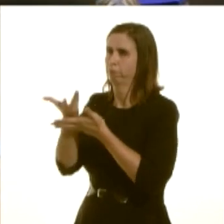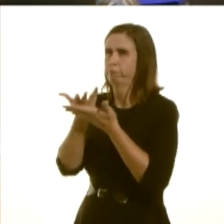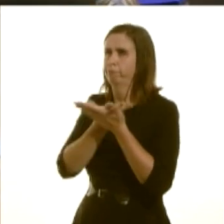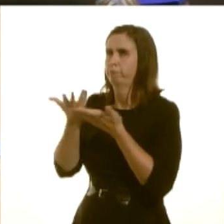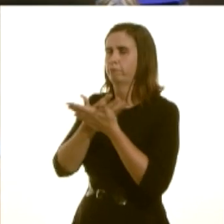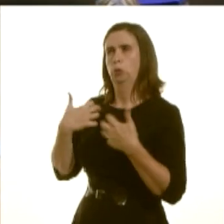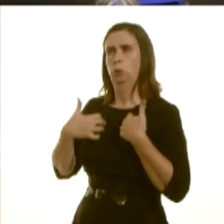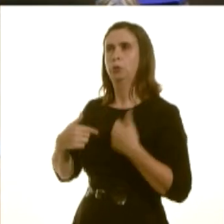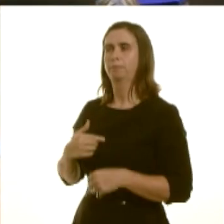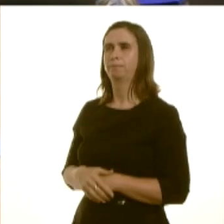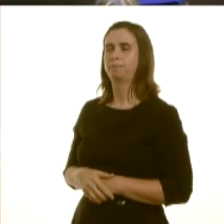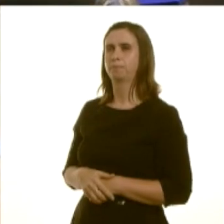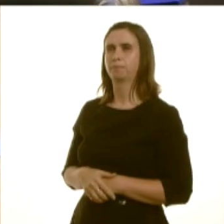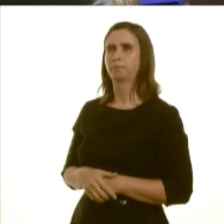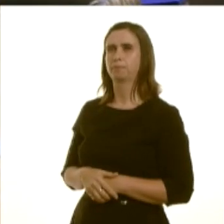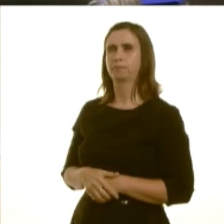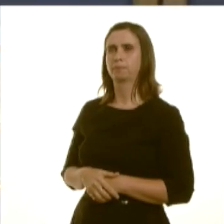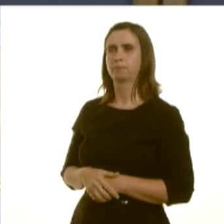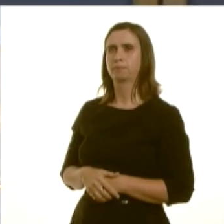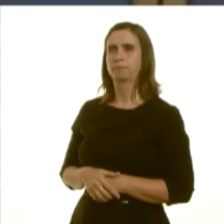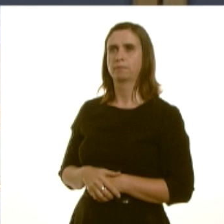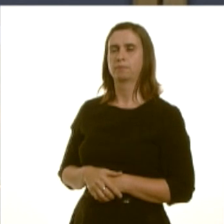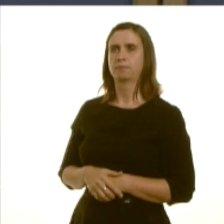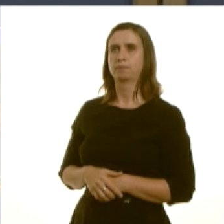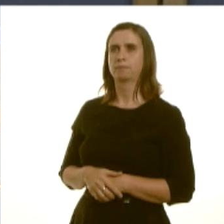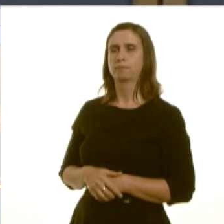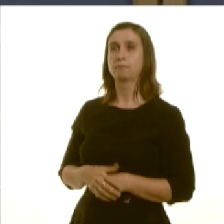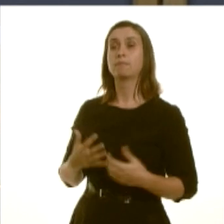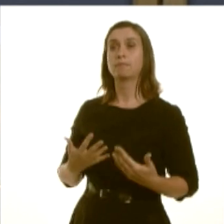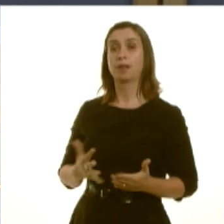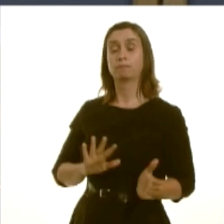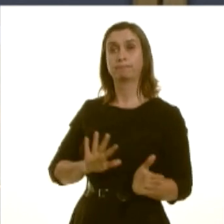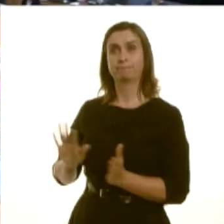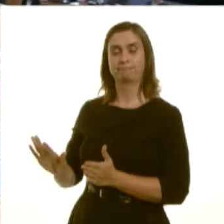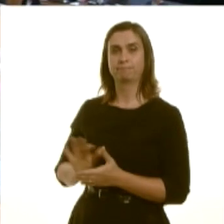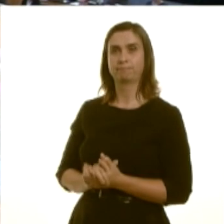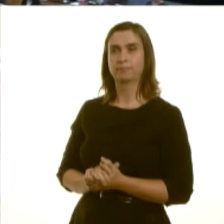William Powell: 2. A wnaiff y Prif Weinidog ddatganiad ar brentisiaethau yng Nghanolbarth